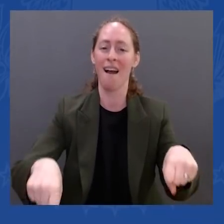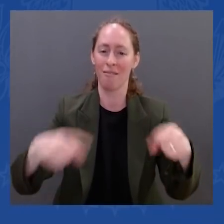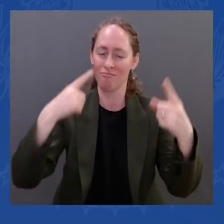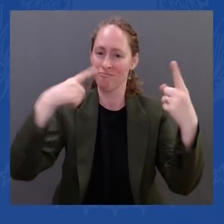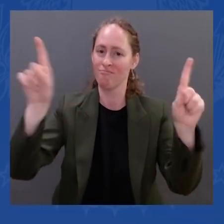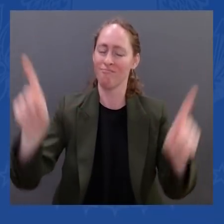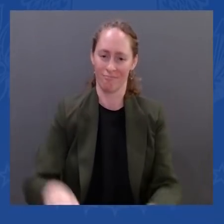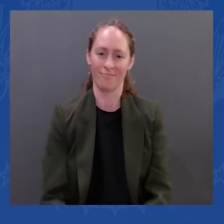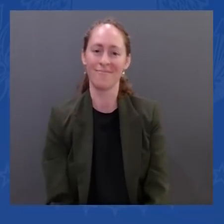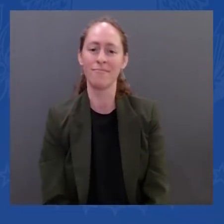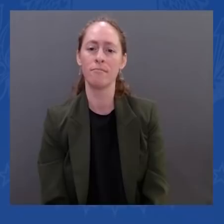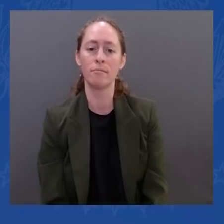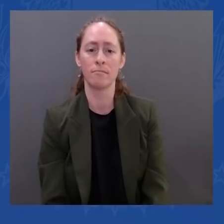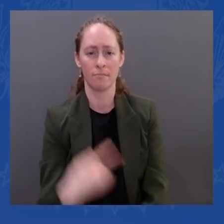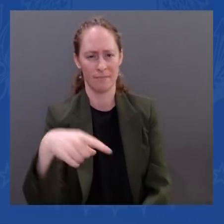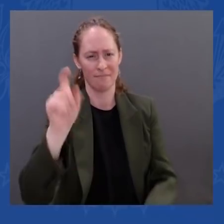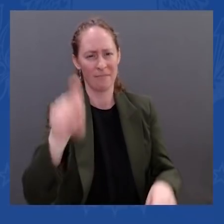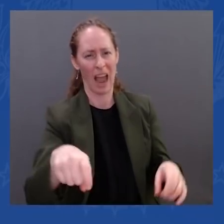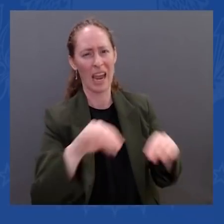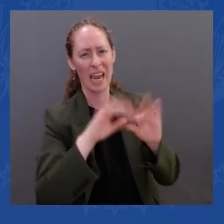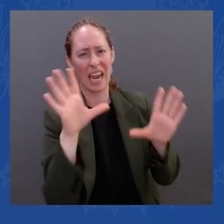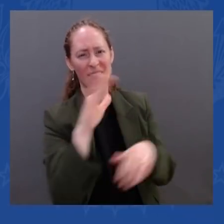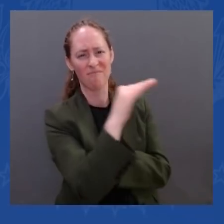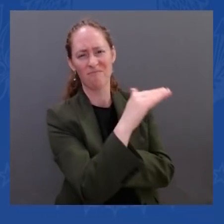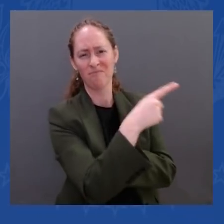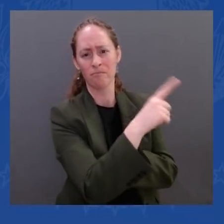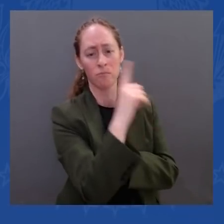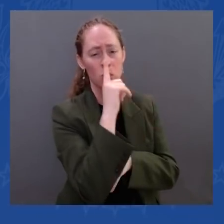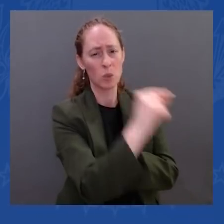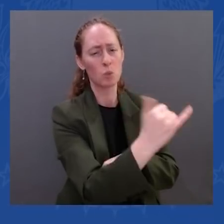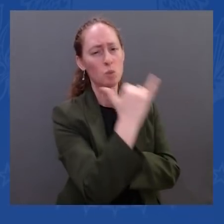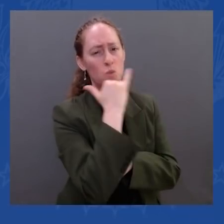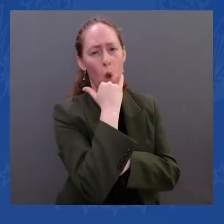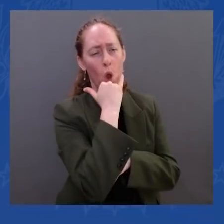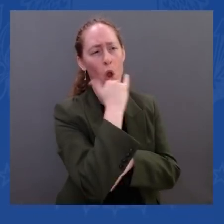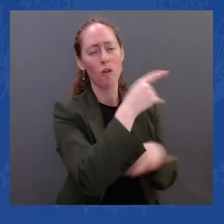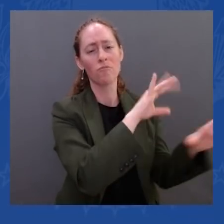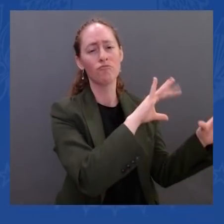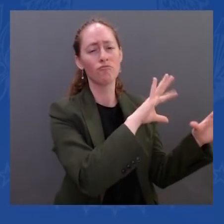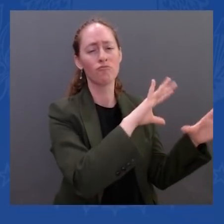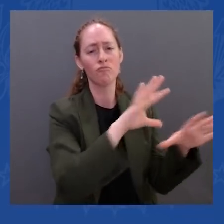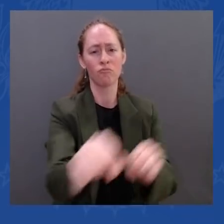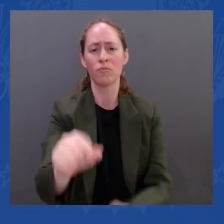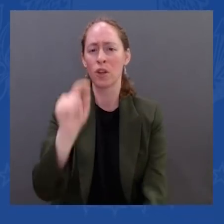and principles that are the foundation of our international order. Mr. Prime Minister, you've been outstanding;